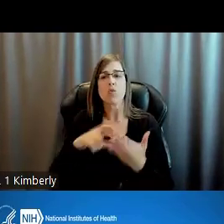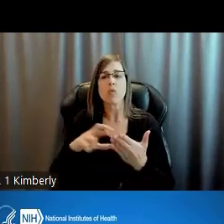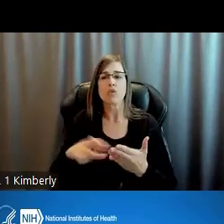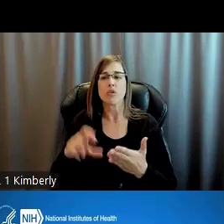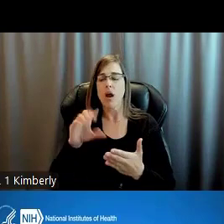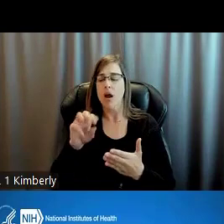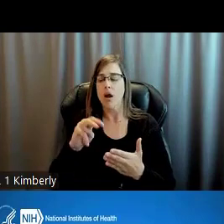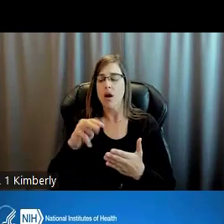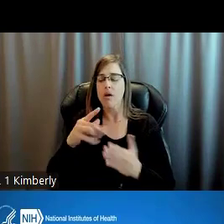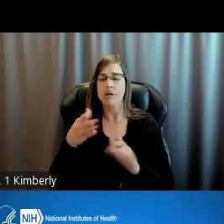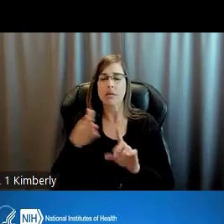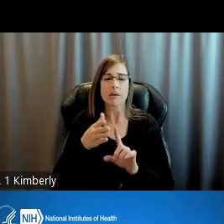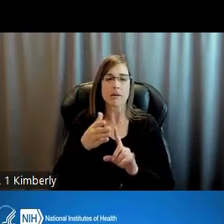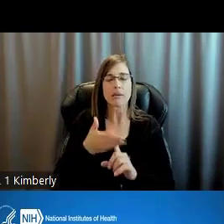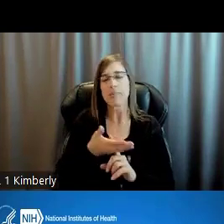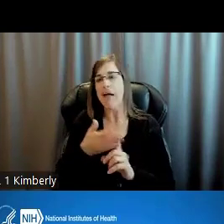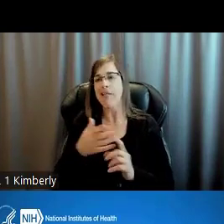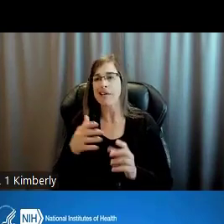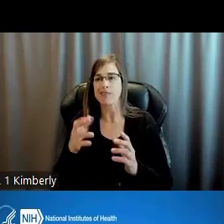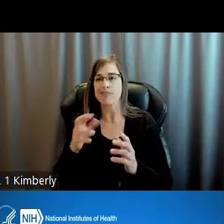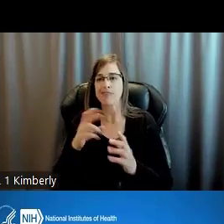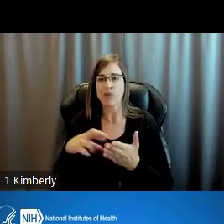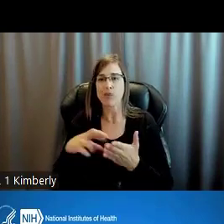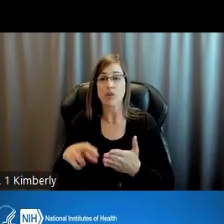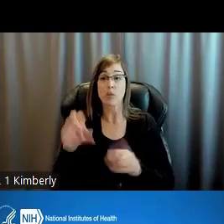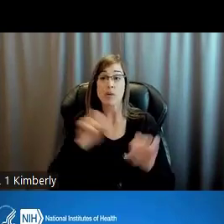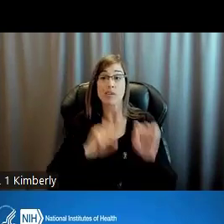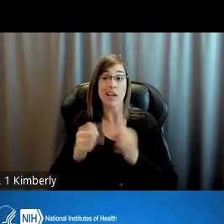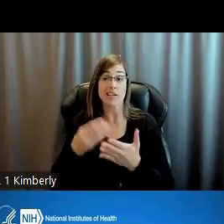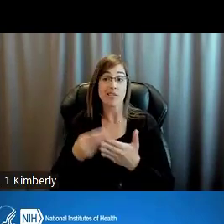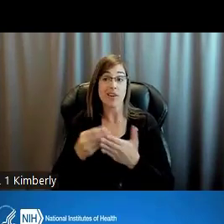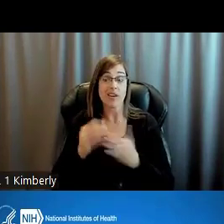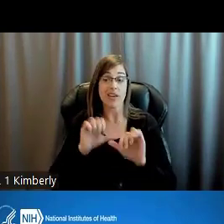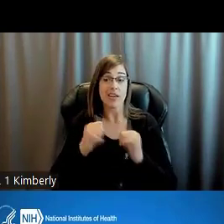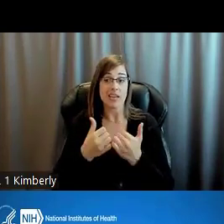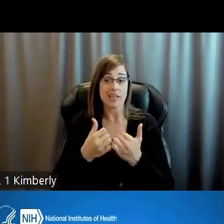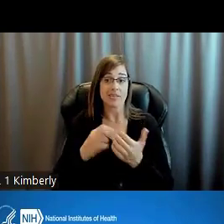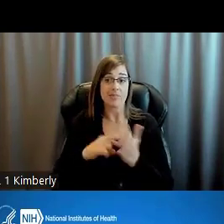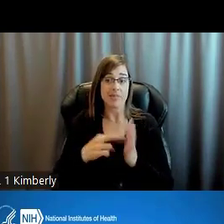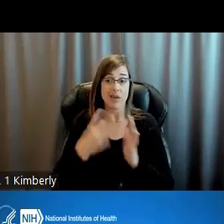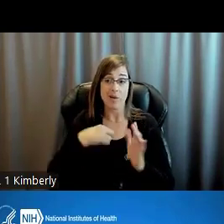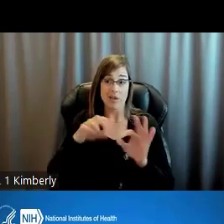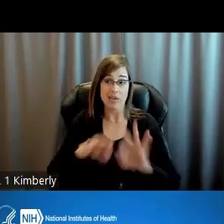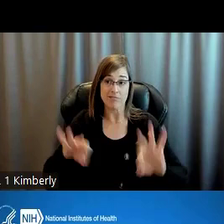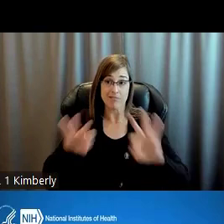We are a science-funding agency. And so that really is saying, "It's a significant and important problem